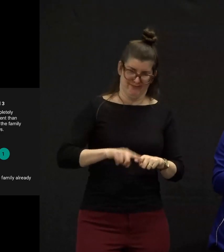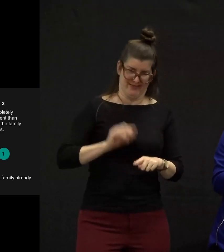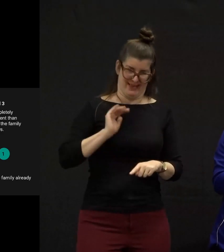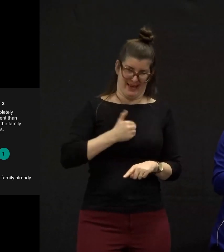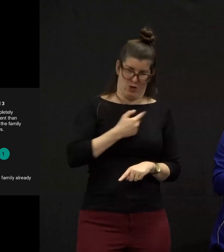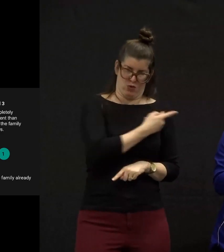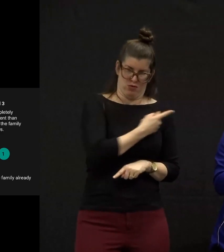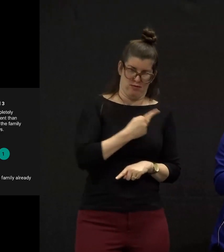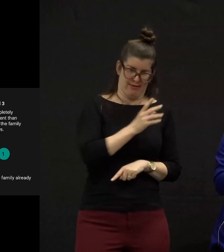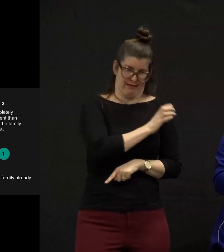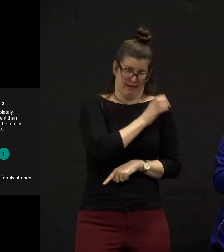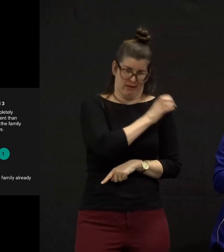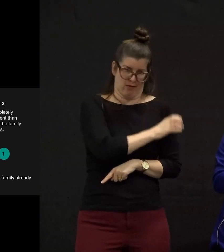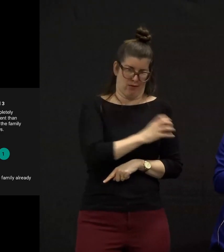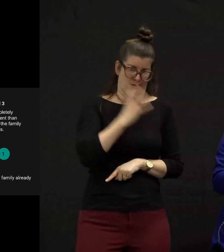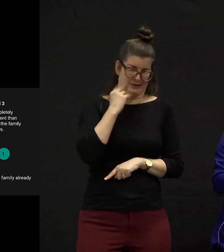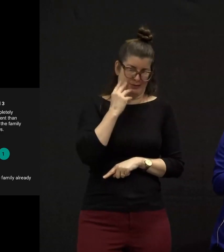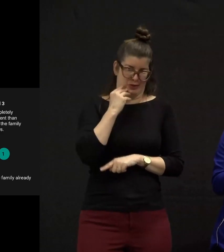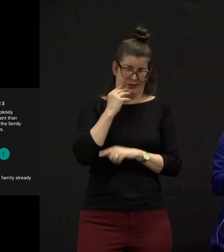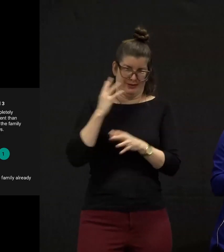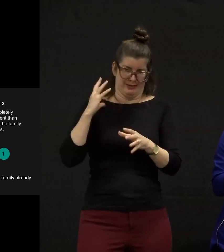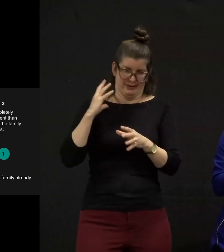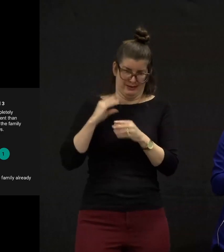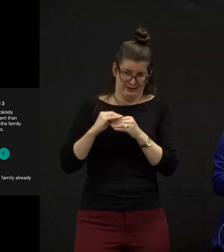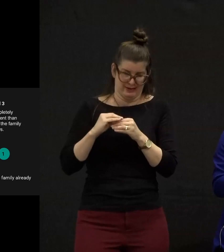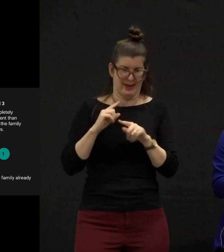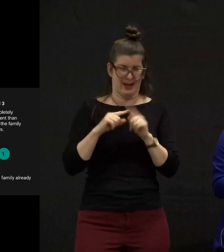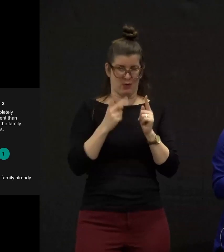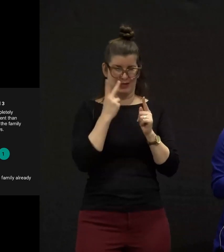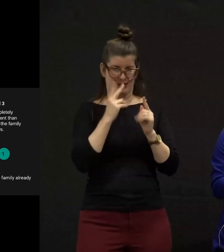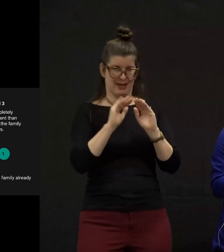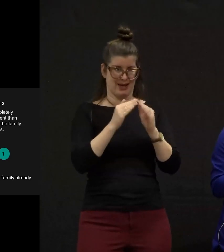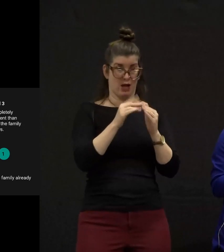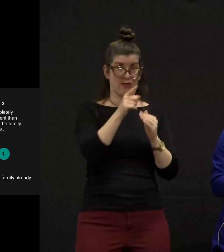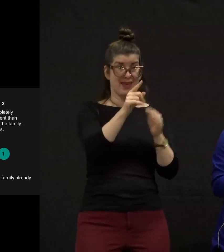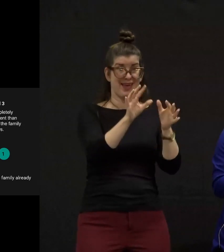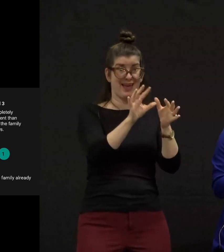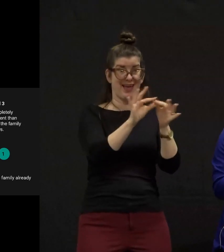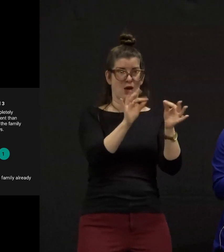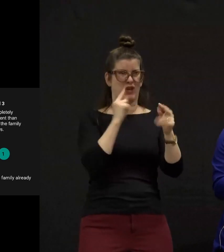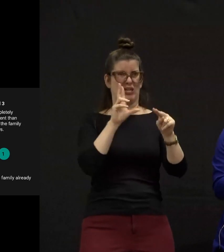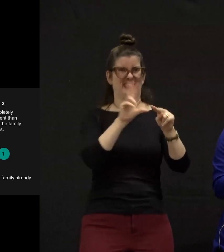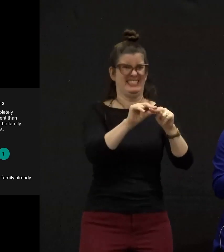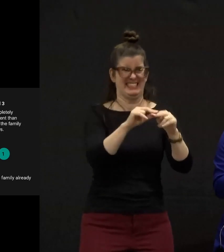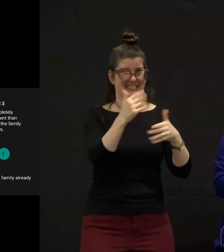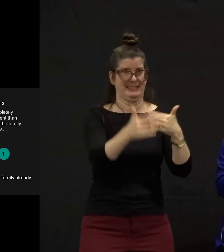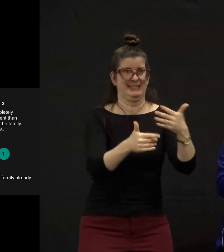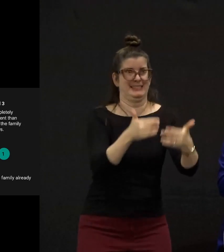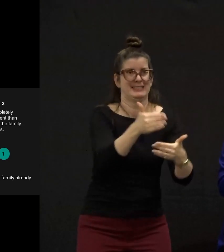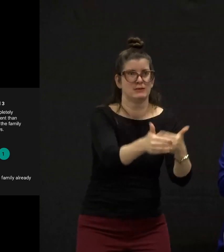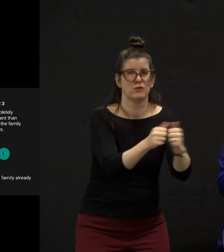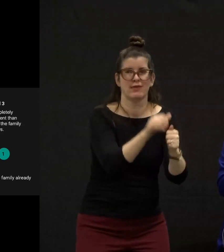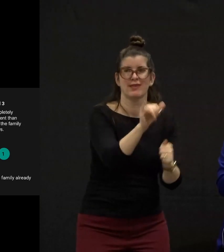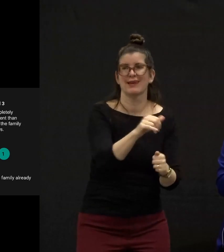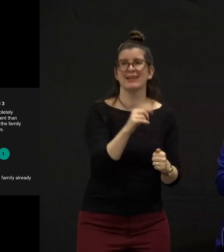but on what we see as possible windows in. And again, it's an art and not a science sometimes.